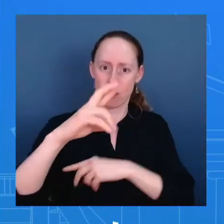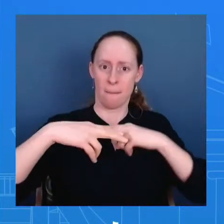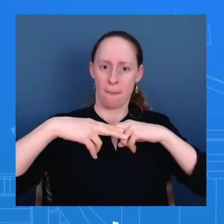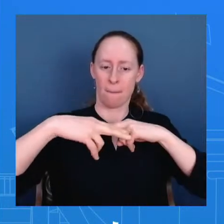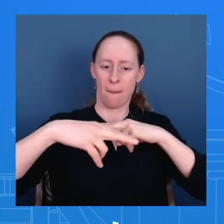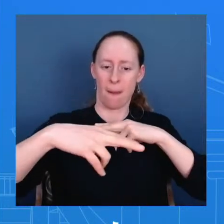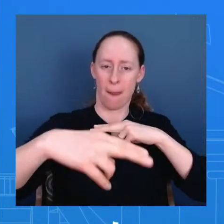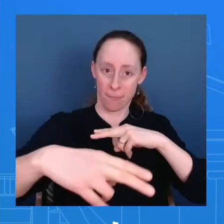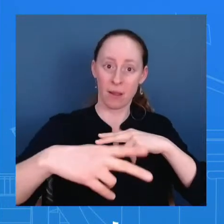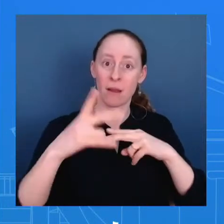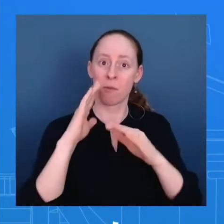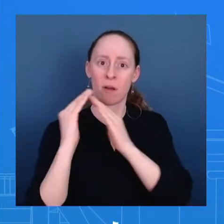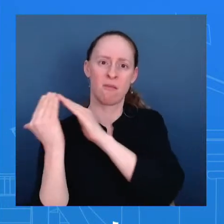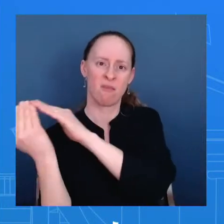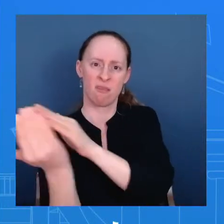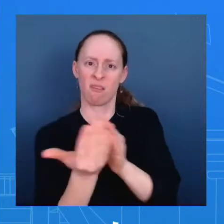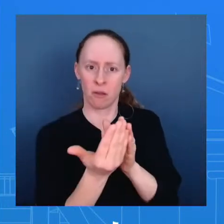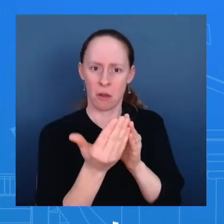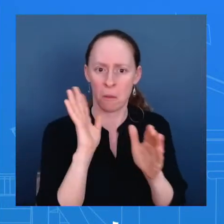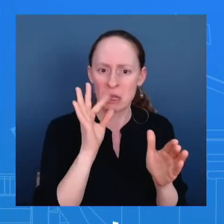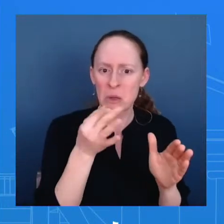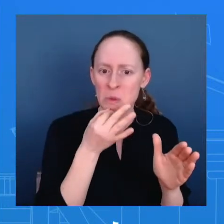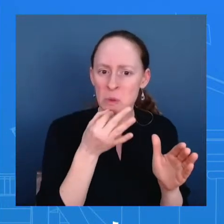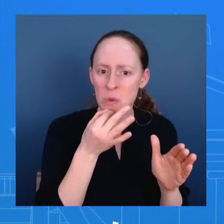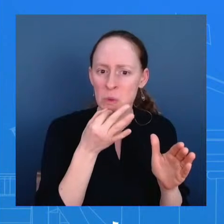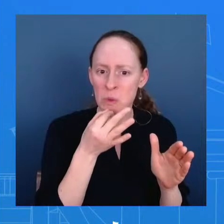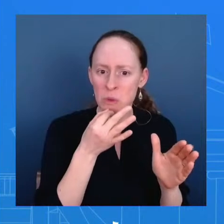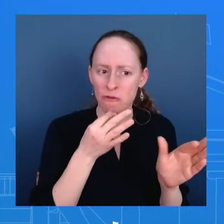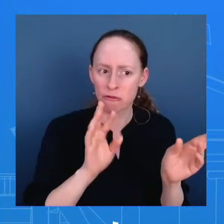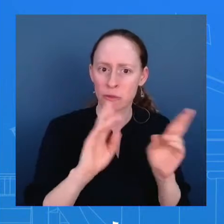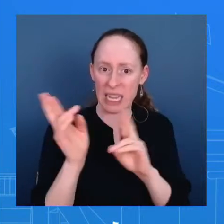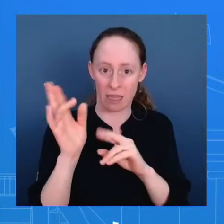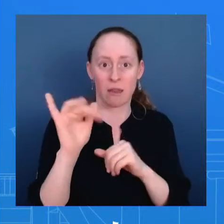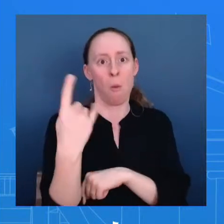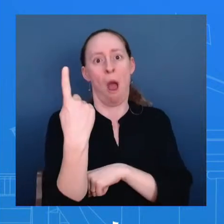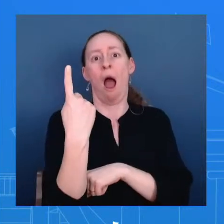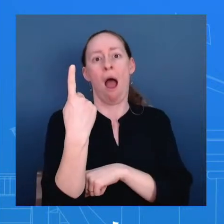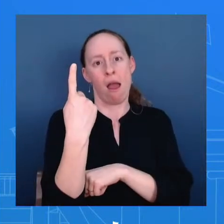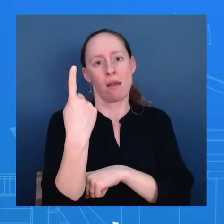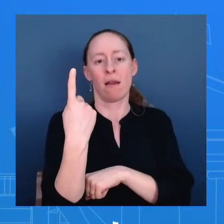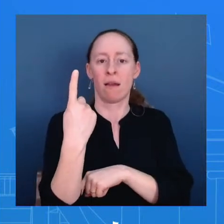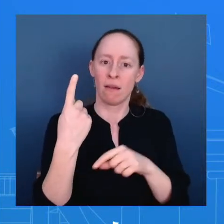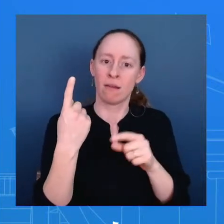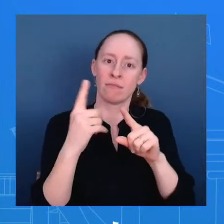we're going to get that fuel in, get the aid in. And obviously, we're still working on the land crossings.